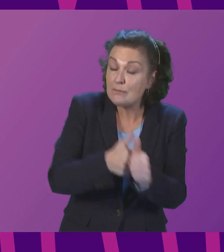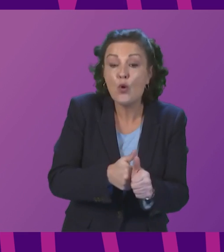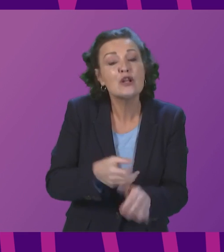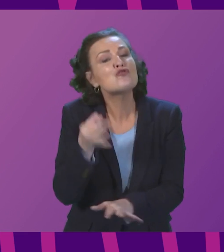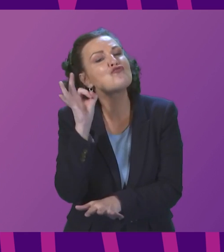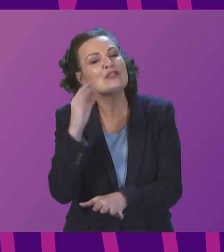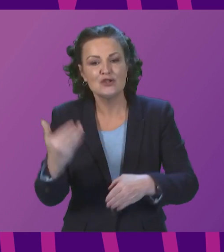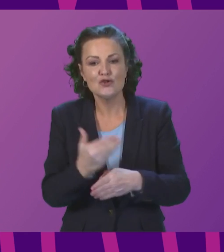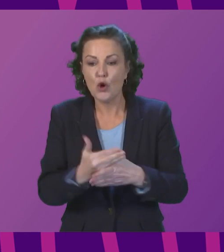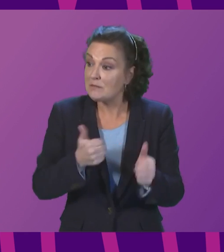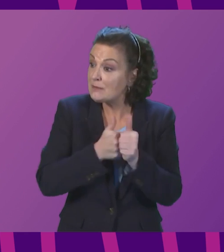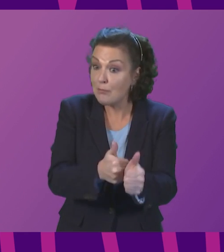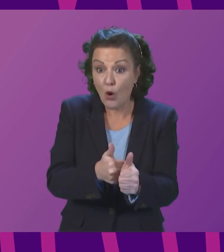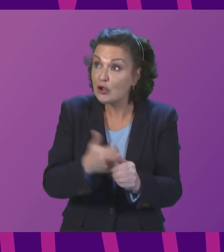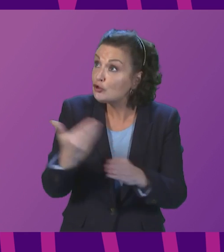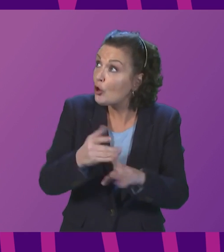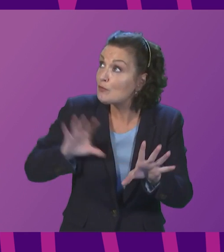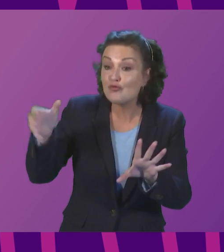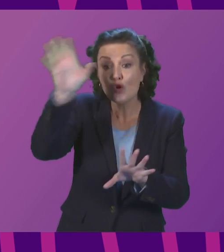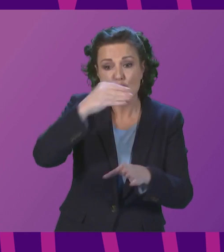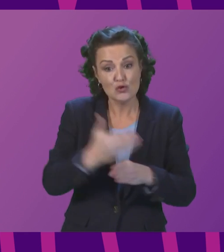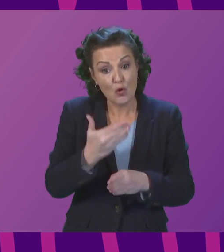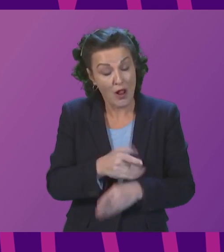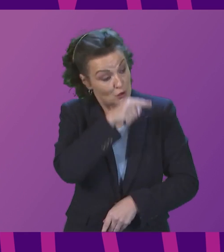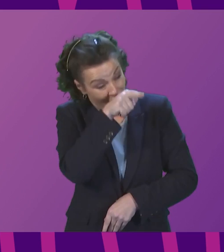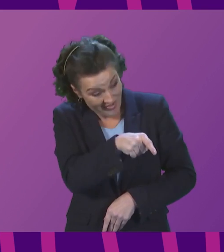communities across rural Scotland, it is helping our just transition to net zero.